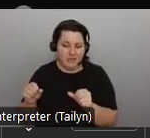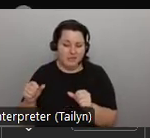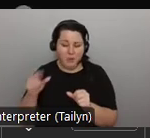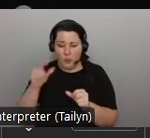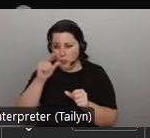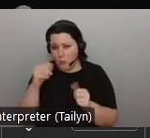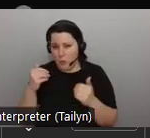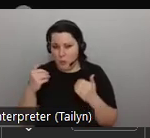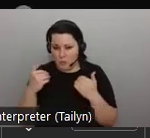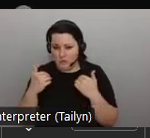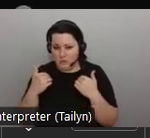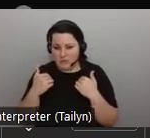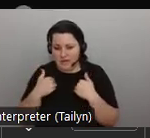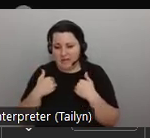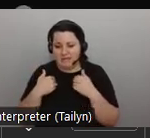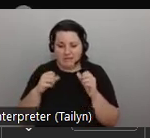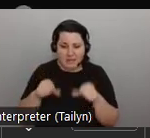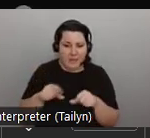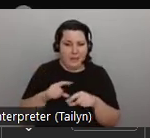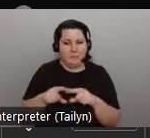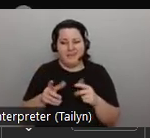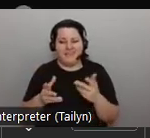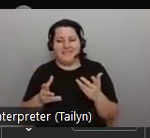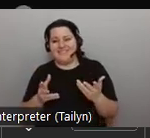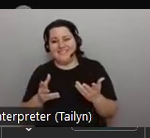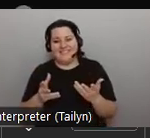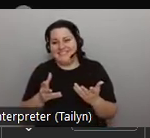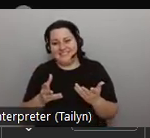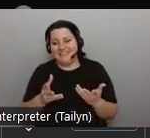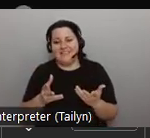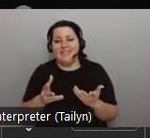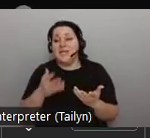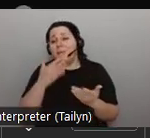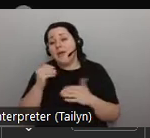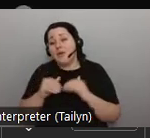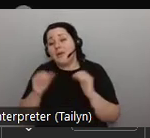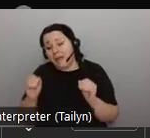using something like Facebook that also has that capacity, or Google also has that capacity, but